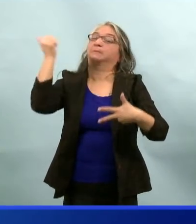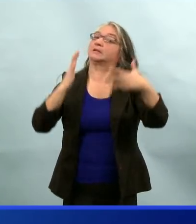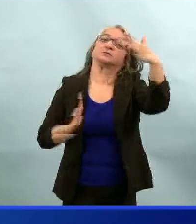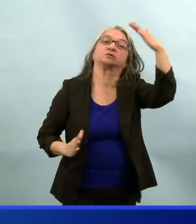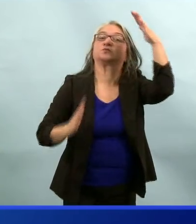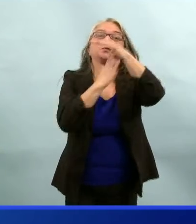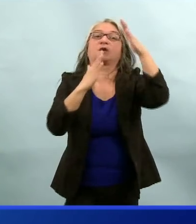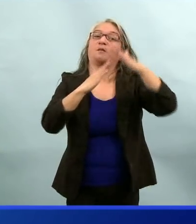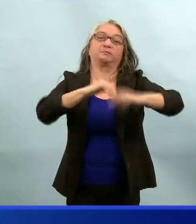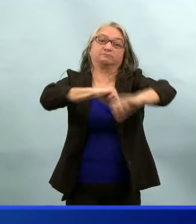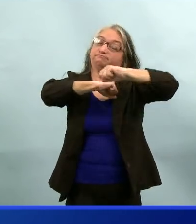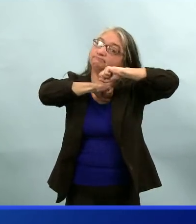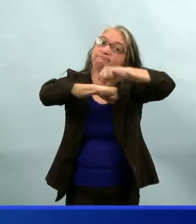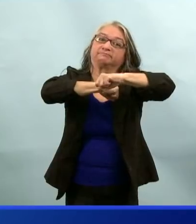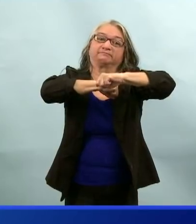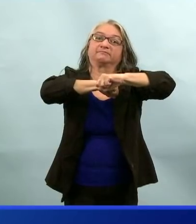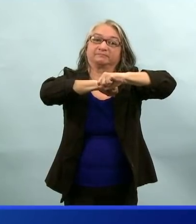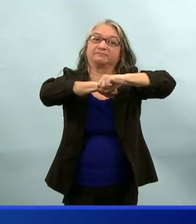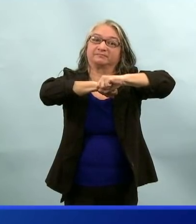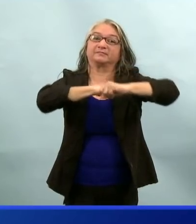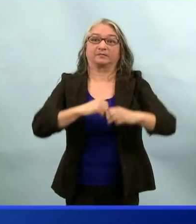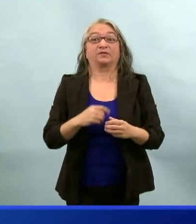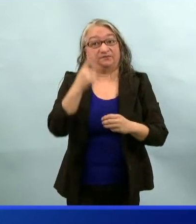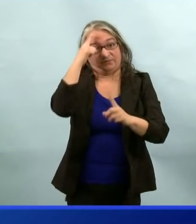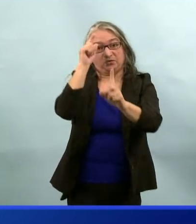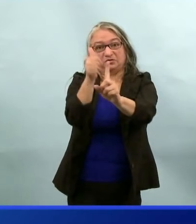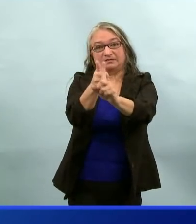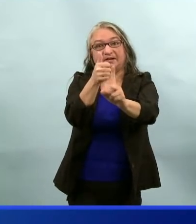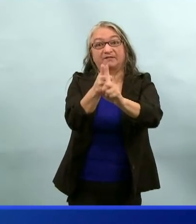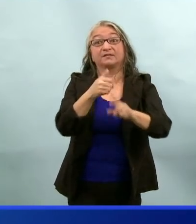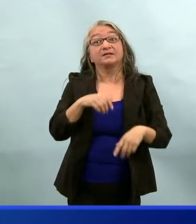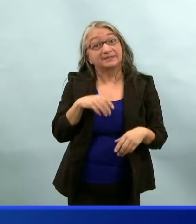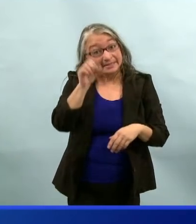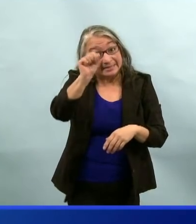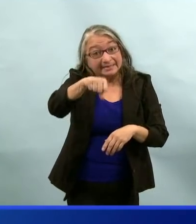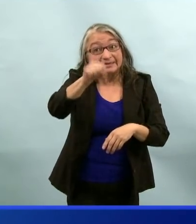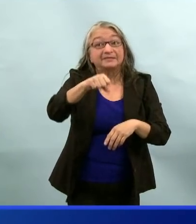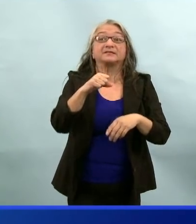and your loved ones yes we are seeing breakthrough cases where those who are fully vaccinated